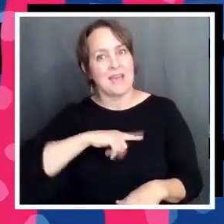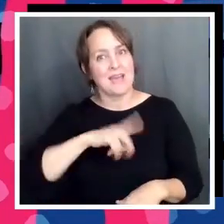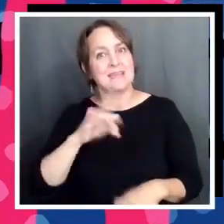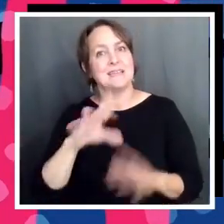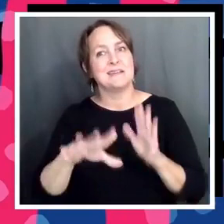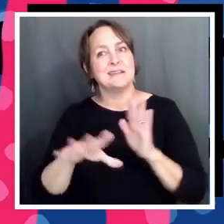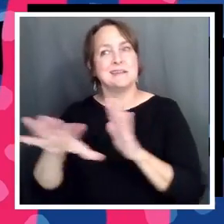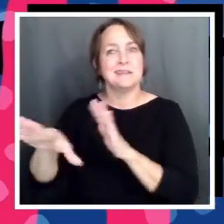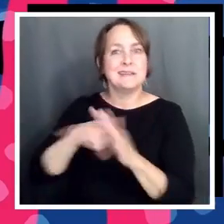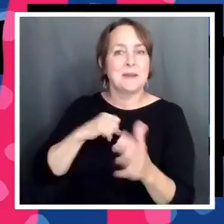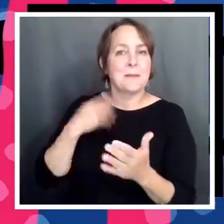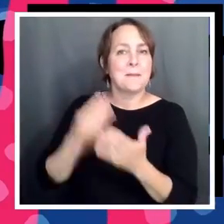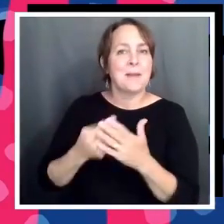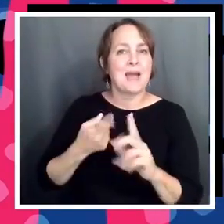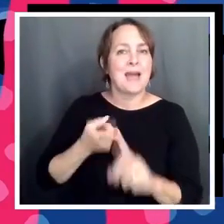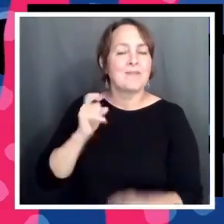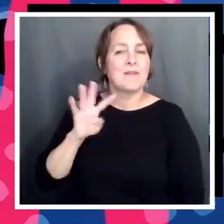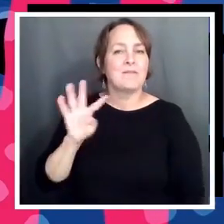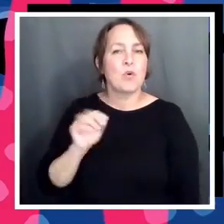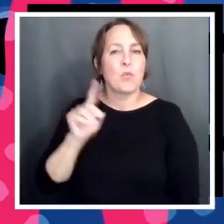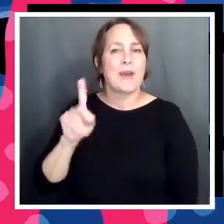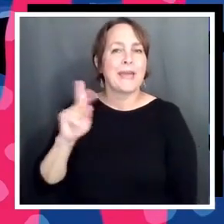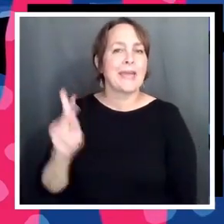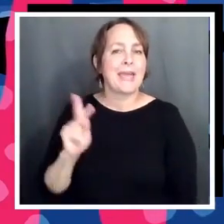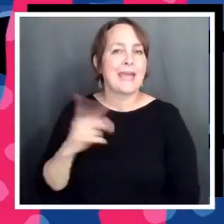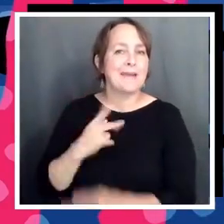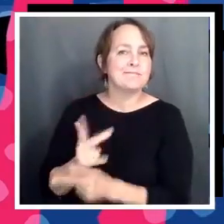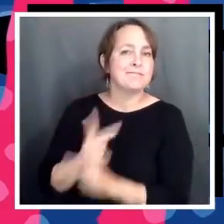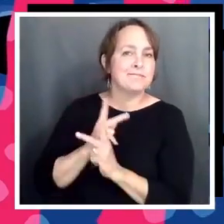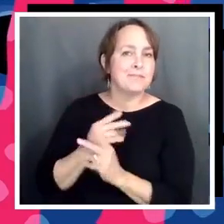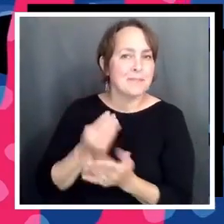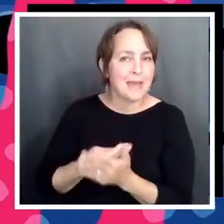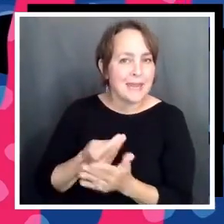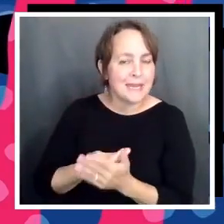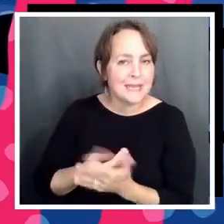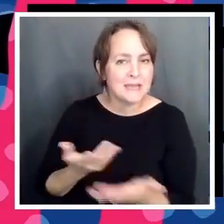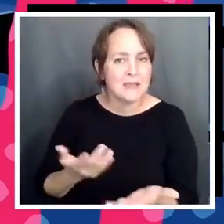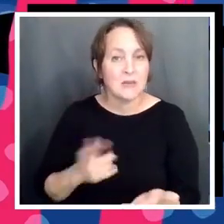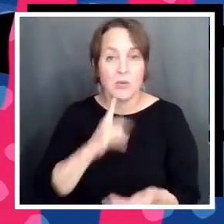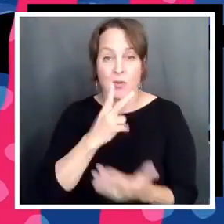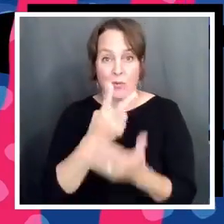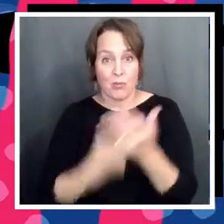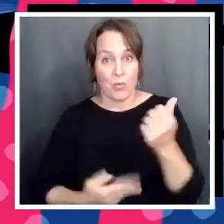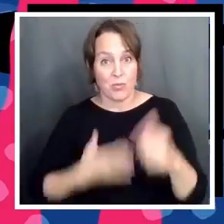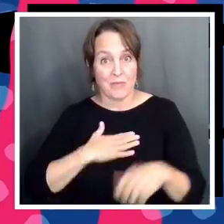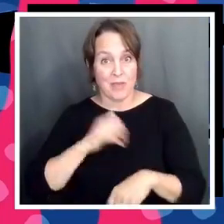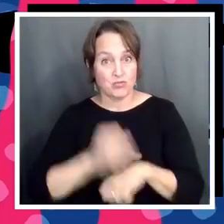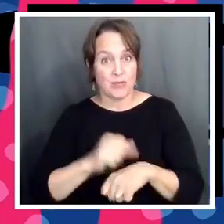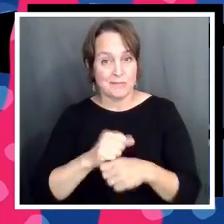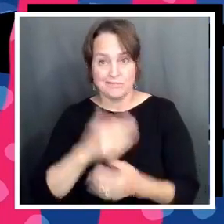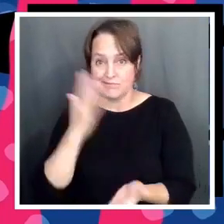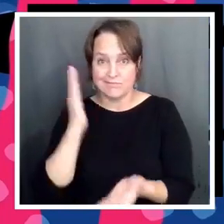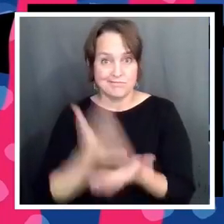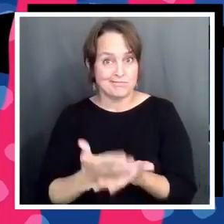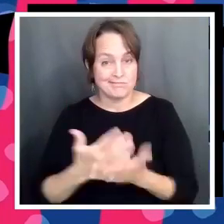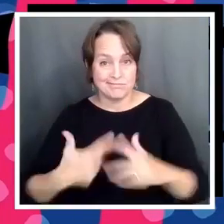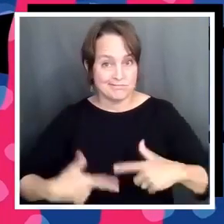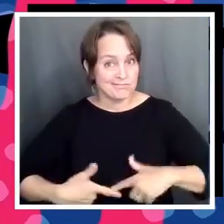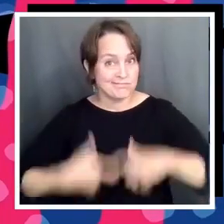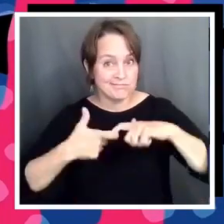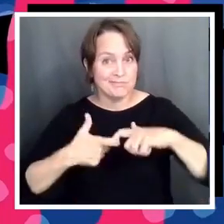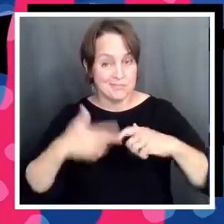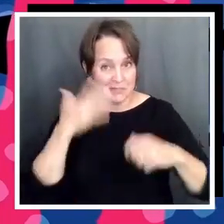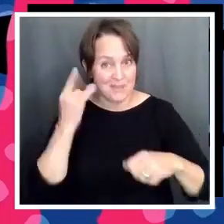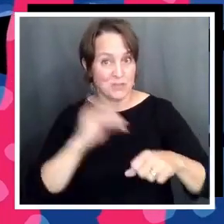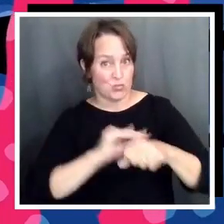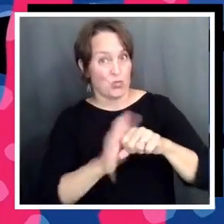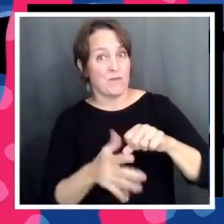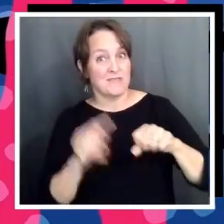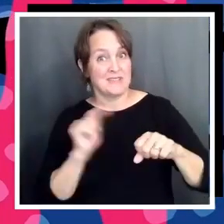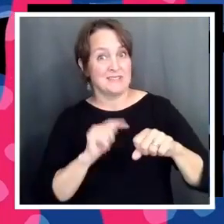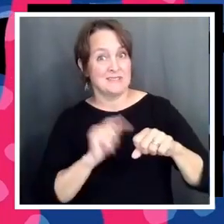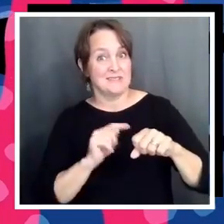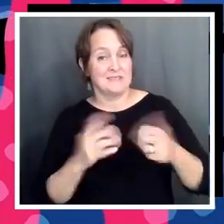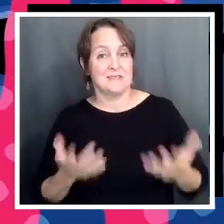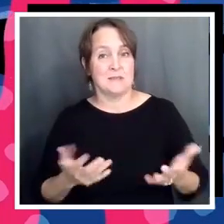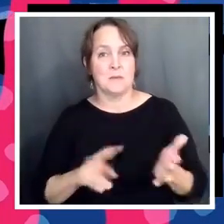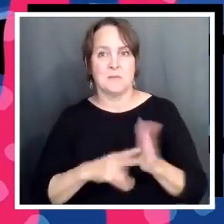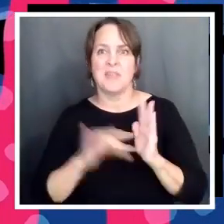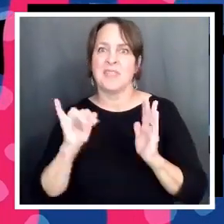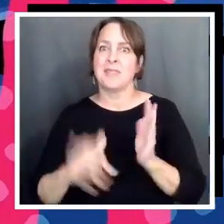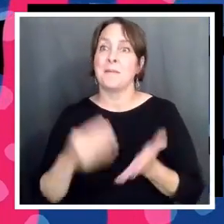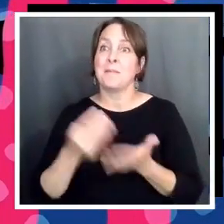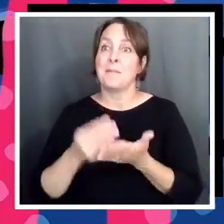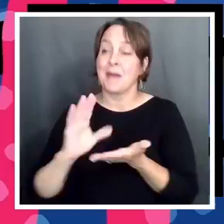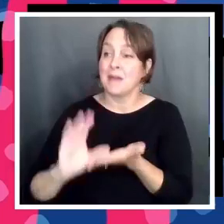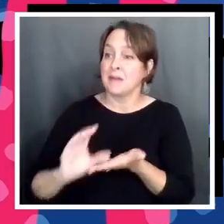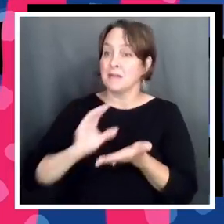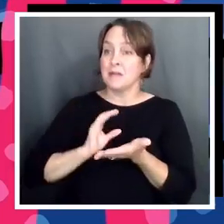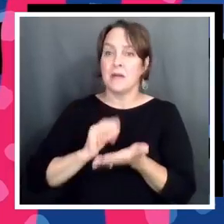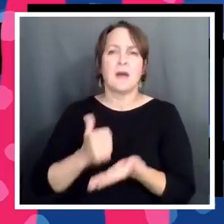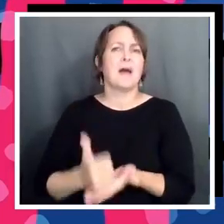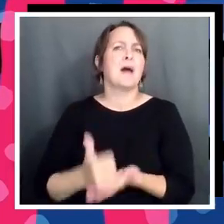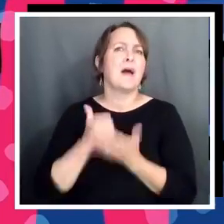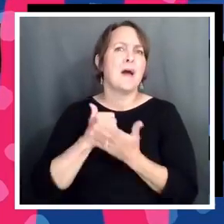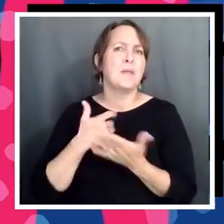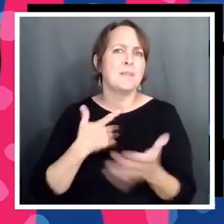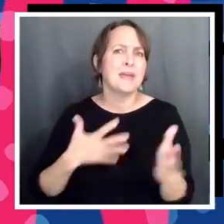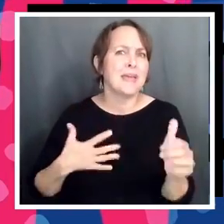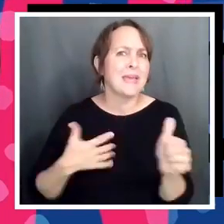MOST FLIGHT ATTENDANTS, A LOT